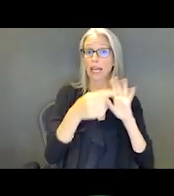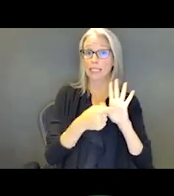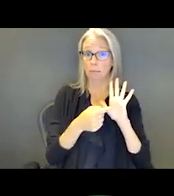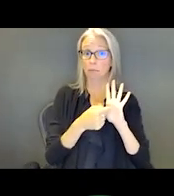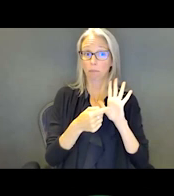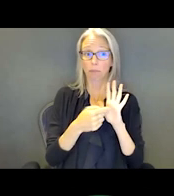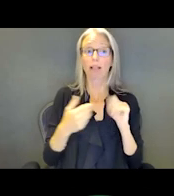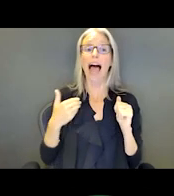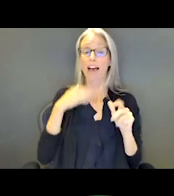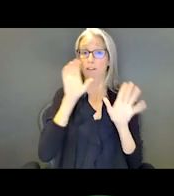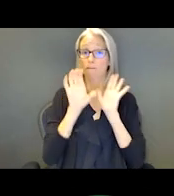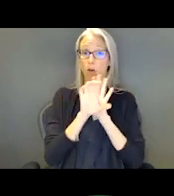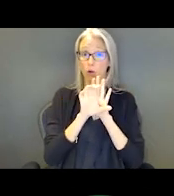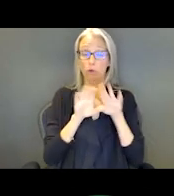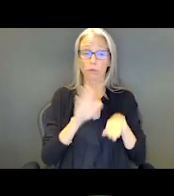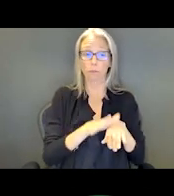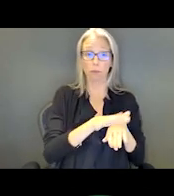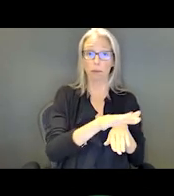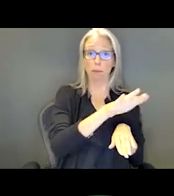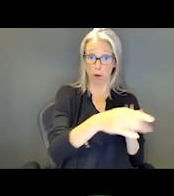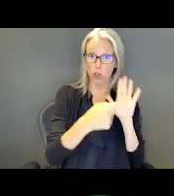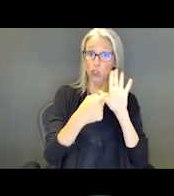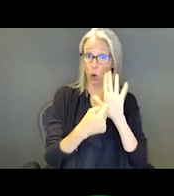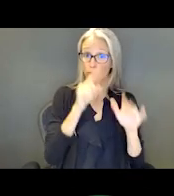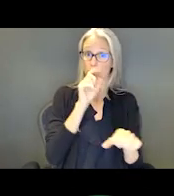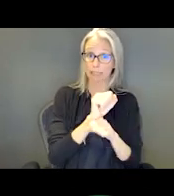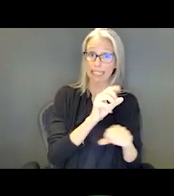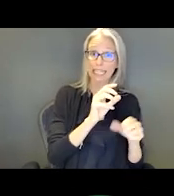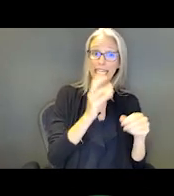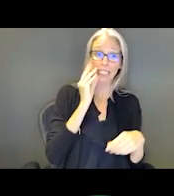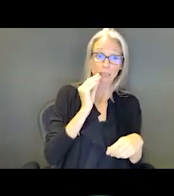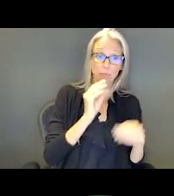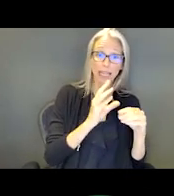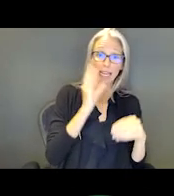This highlights how the boardwalk was experienced by our team member with a site impairment